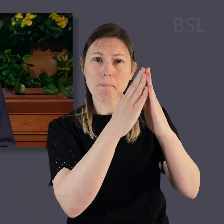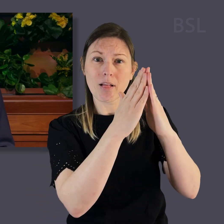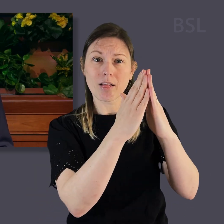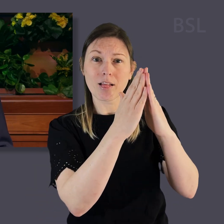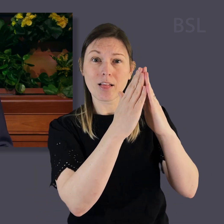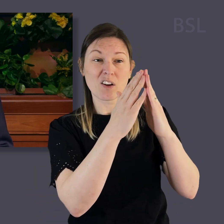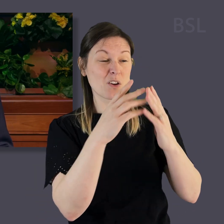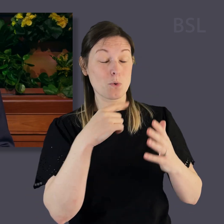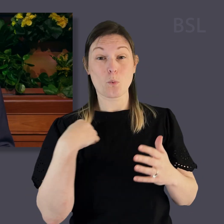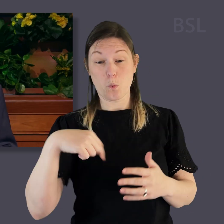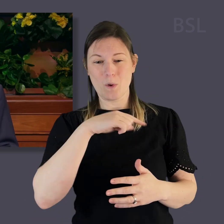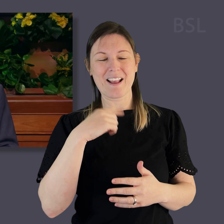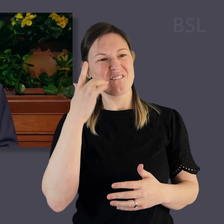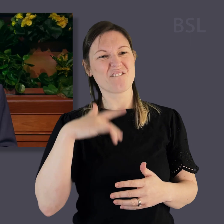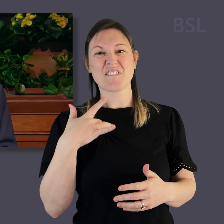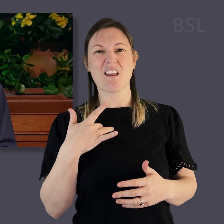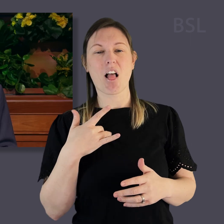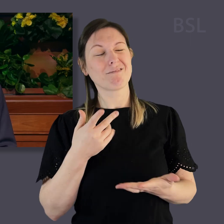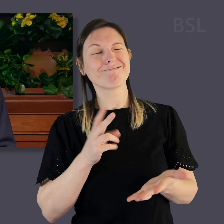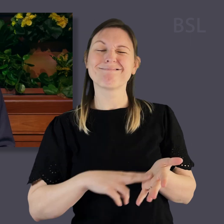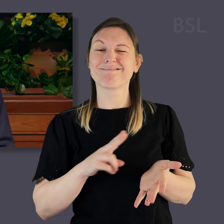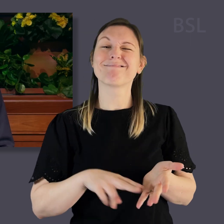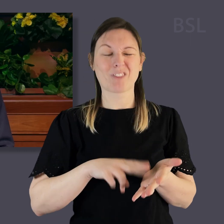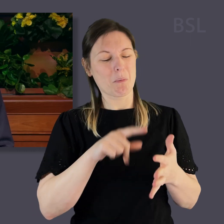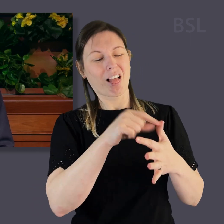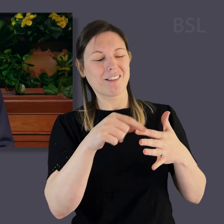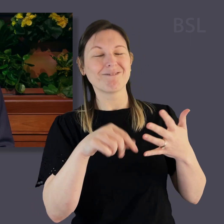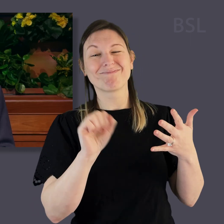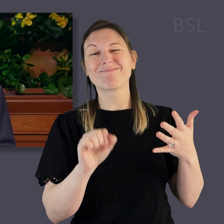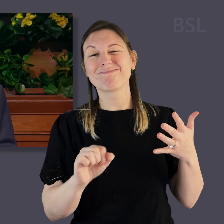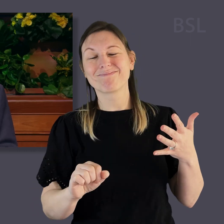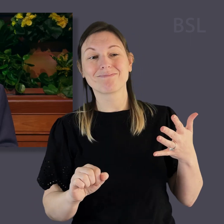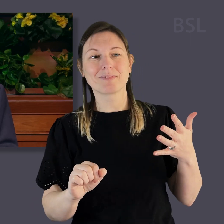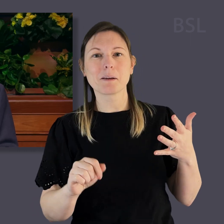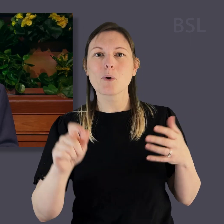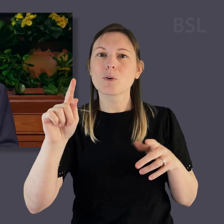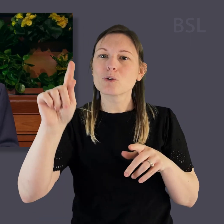What could become common or routine for us is sometimes seen in its splendour and majesty